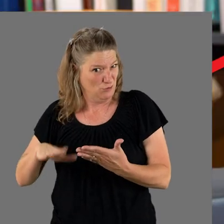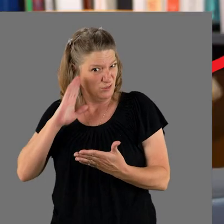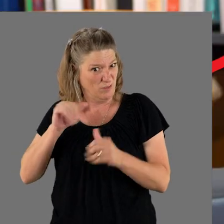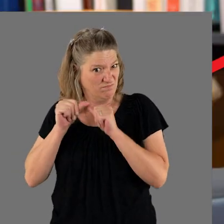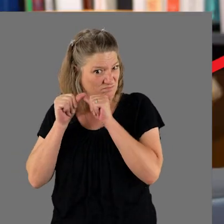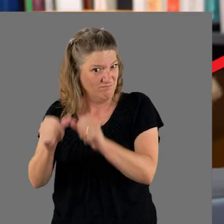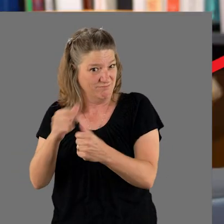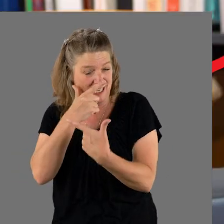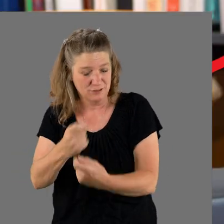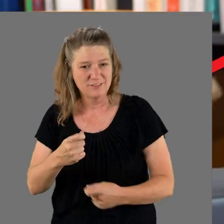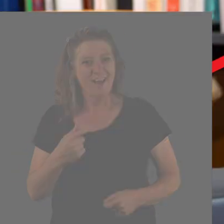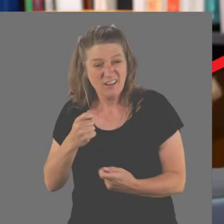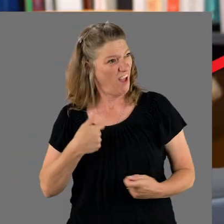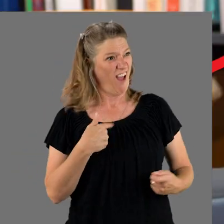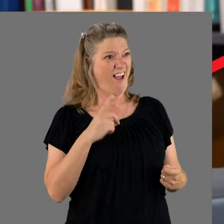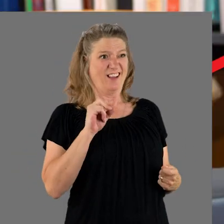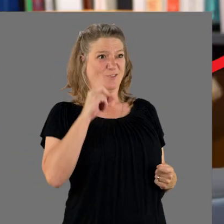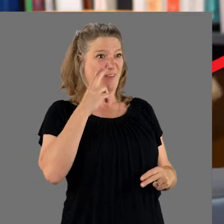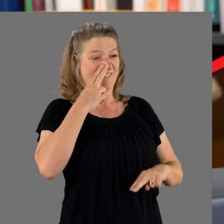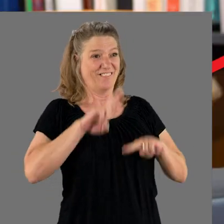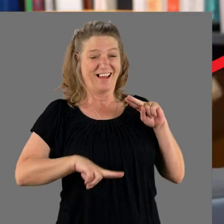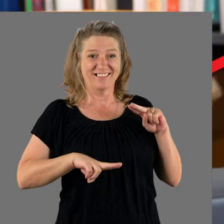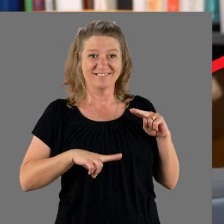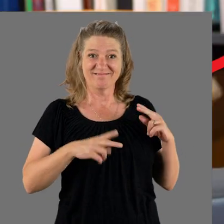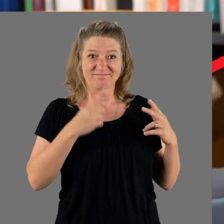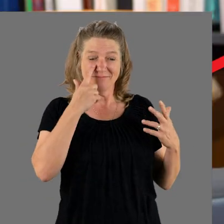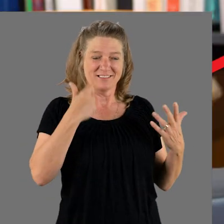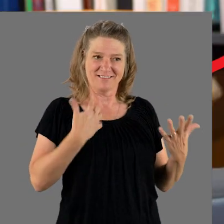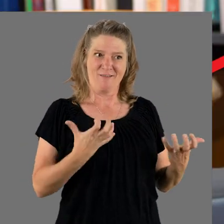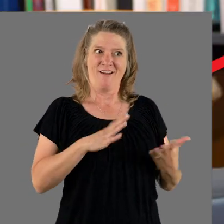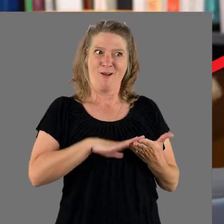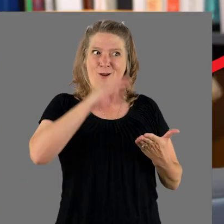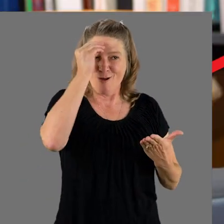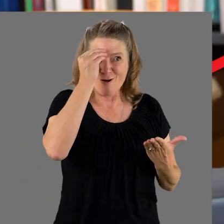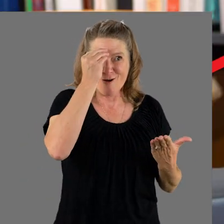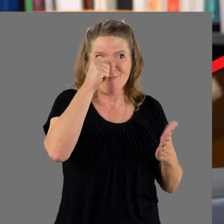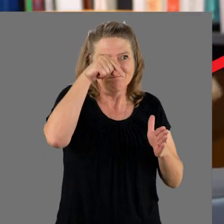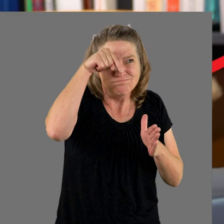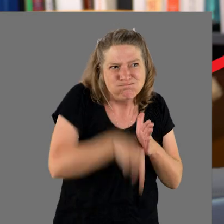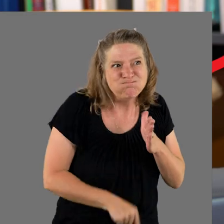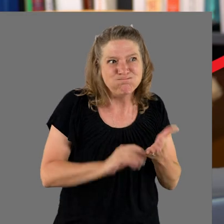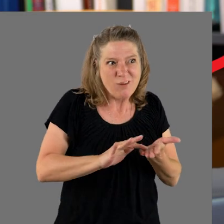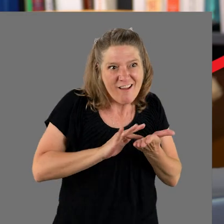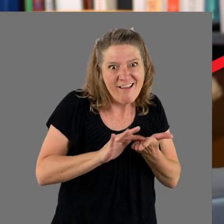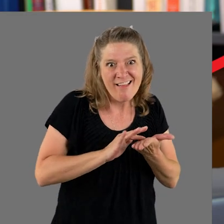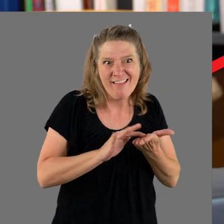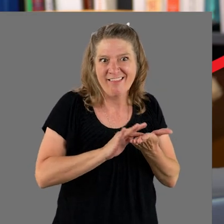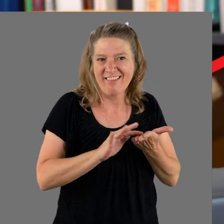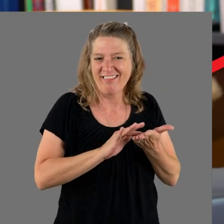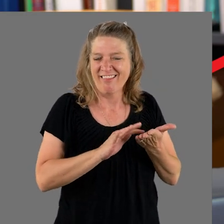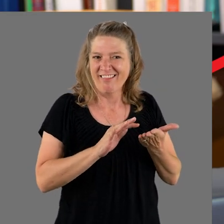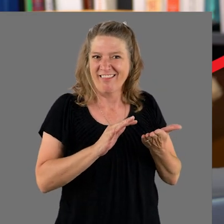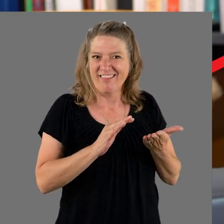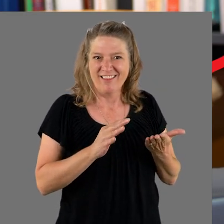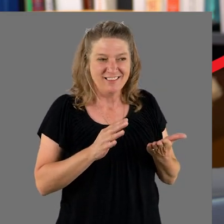I do that for fun, because I wanted to learn more braille and learn more braille songs.